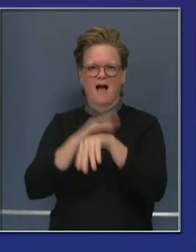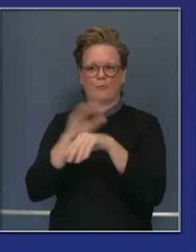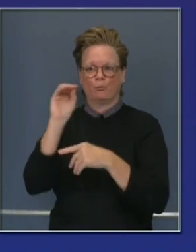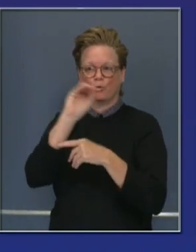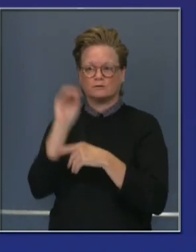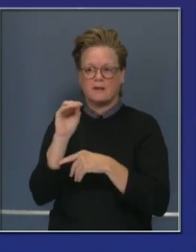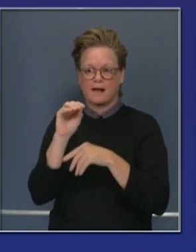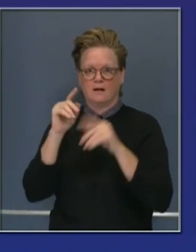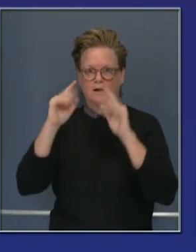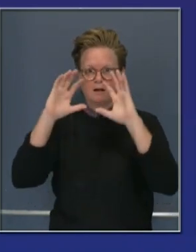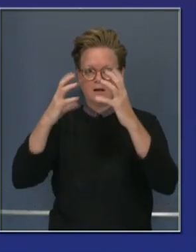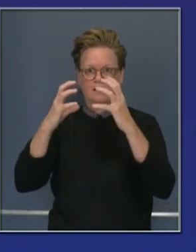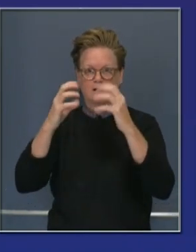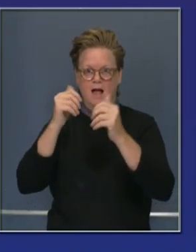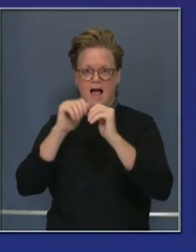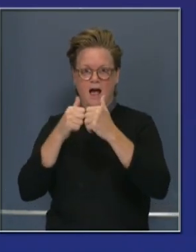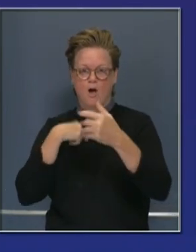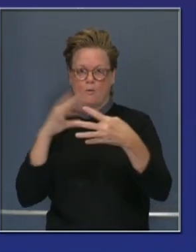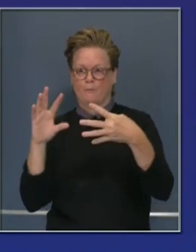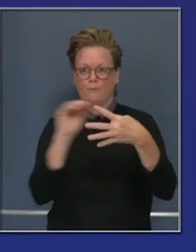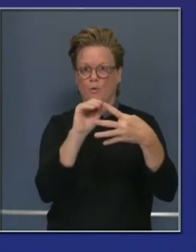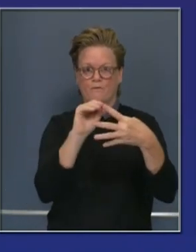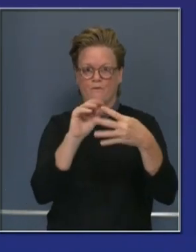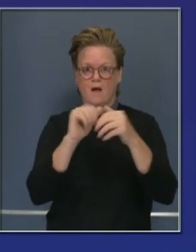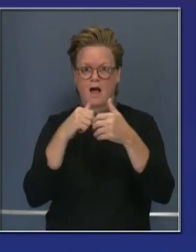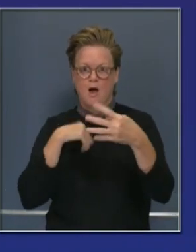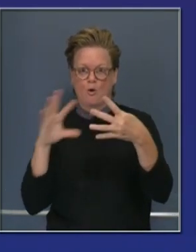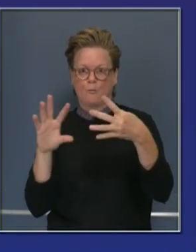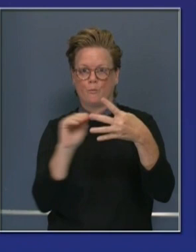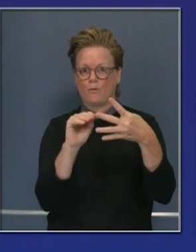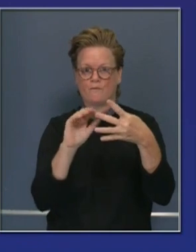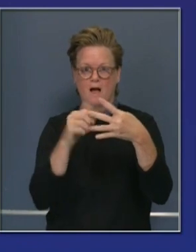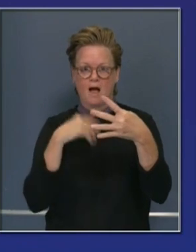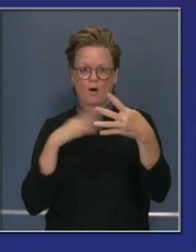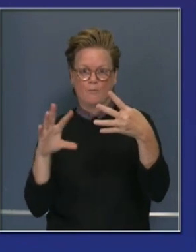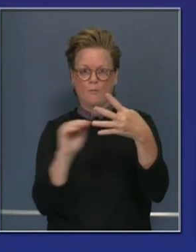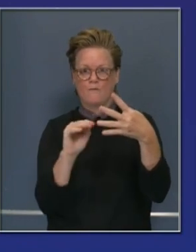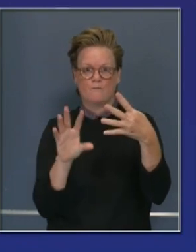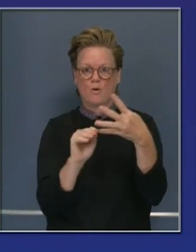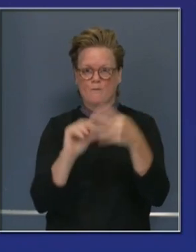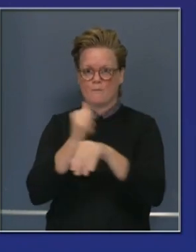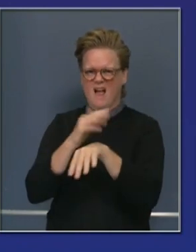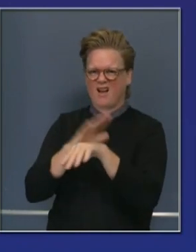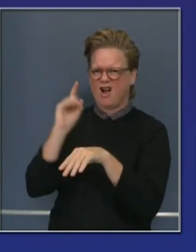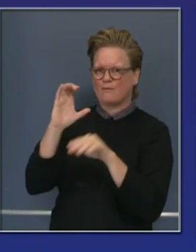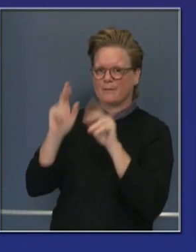NO MORE OR MORE THAN SEVEN RATES /NEW CASES PER 100,000 POPULATION IN THOSE POSITIVITY RATES NORTH OF 8%. YOU WILL SEE WHERE THE STATE OF CALIFORNIA IS WE ARE CLOSE TO